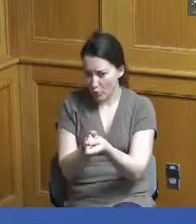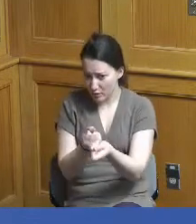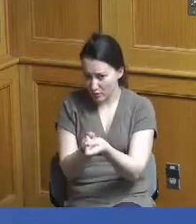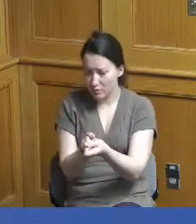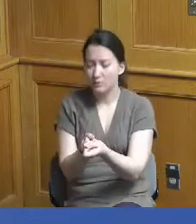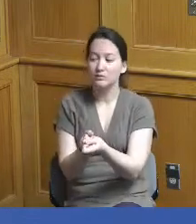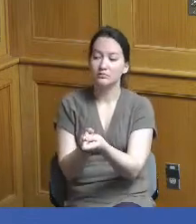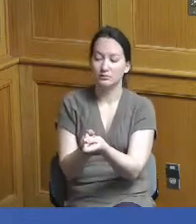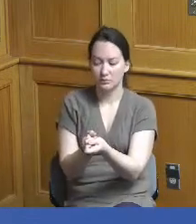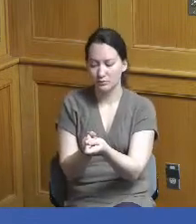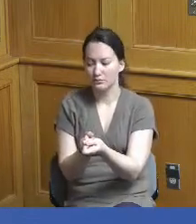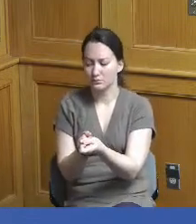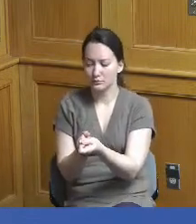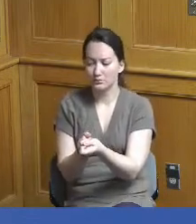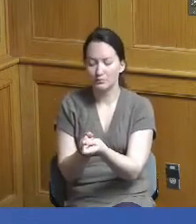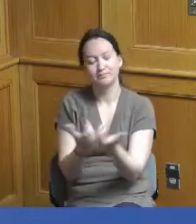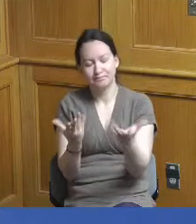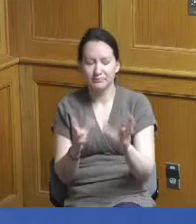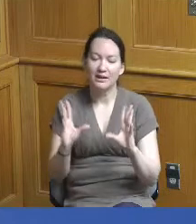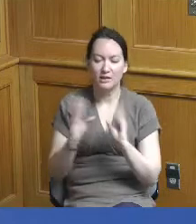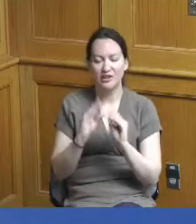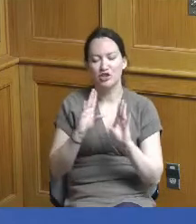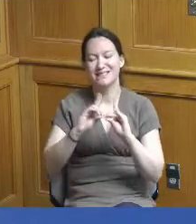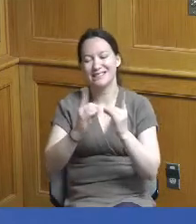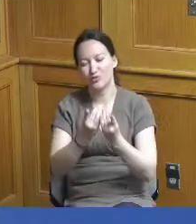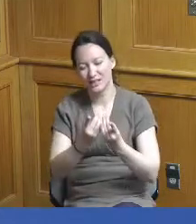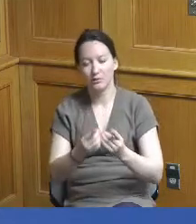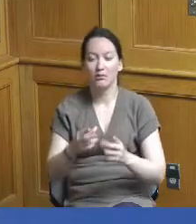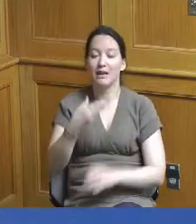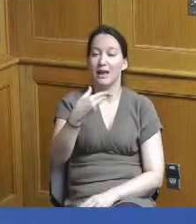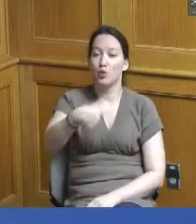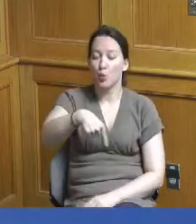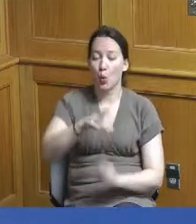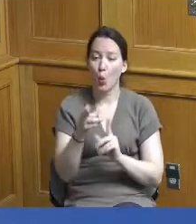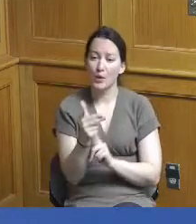to support the broader convention District also to support the the headquarter hotel I think